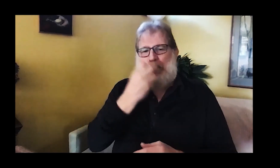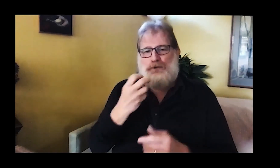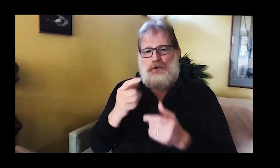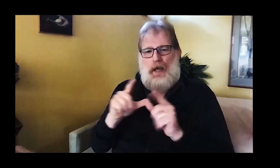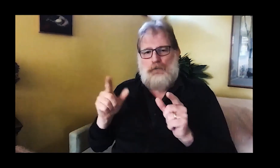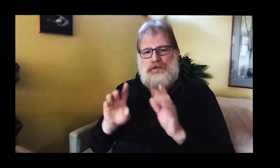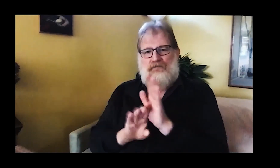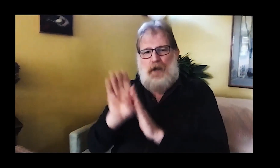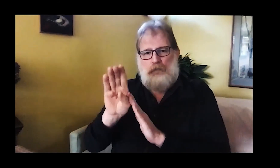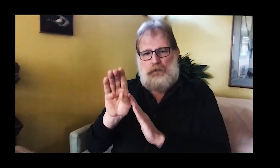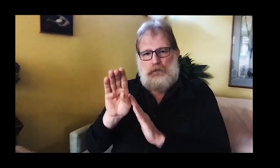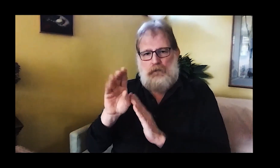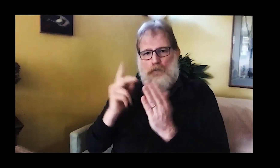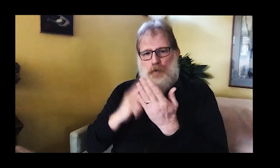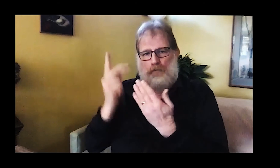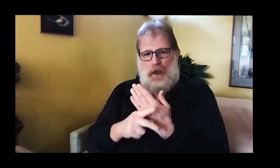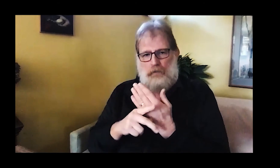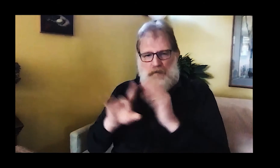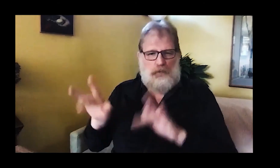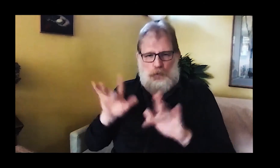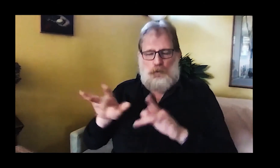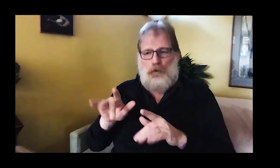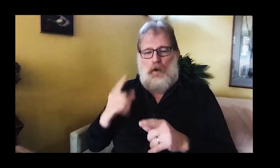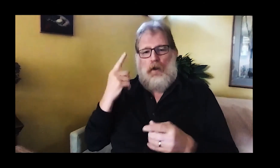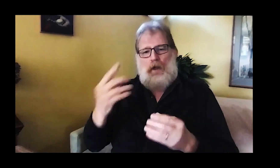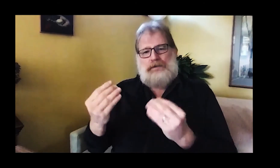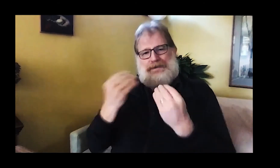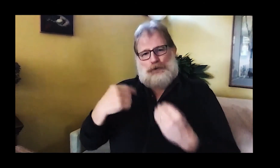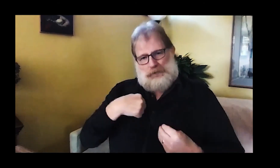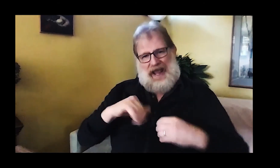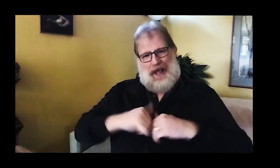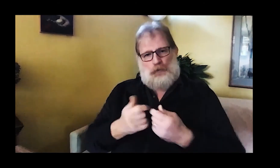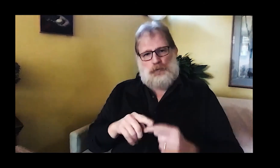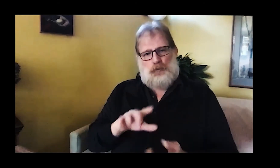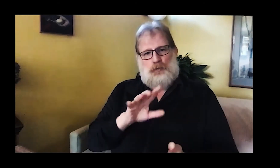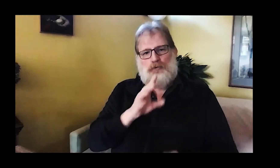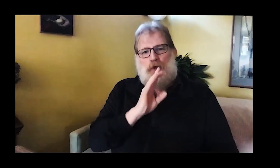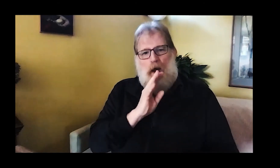a speech and language development program in the computer to teach me how to talk